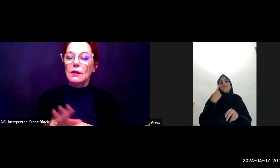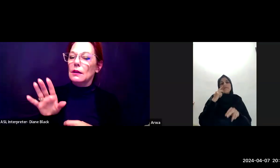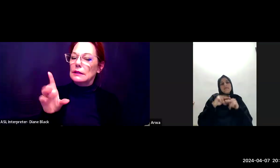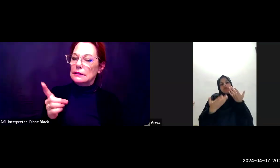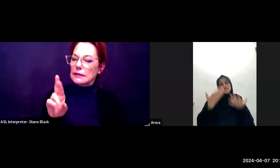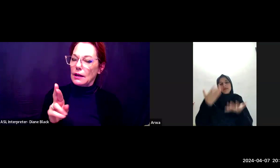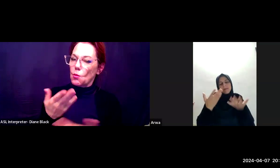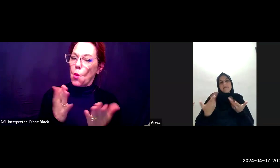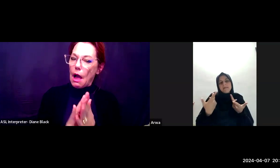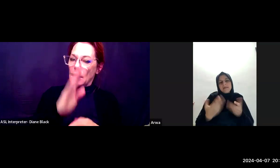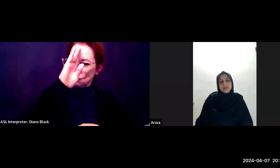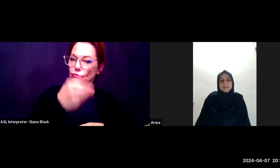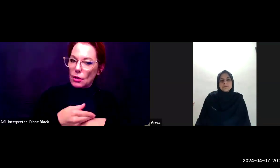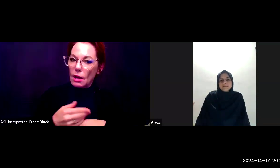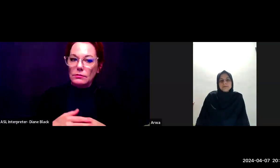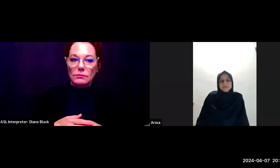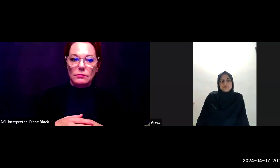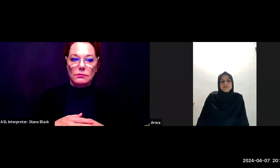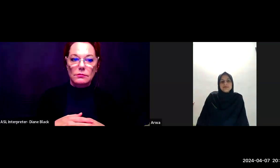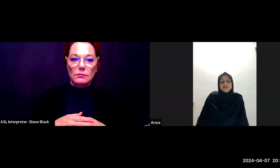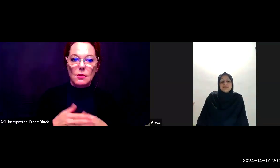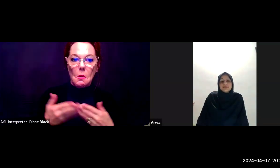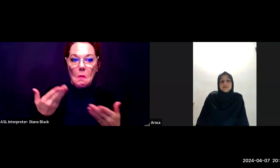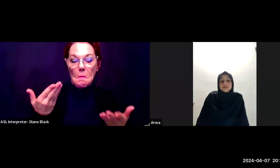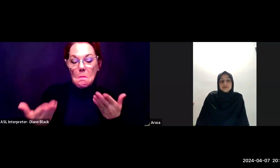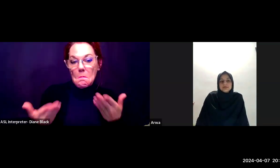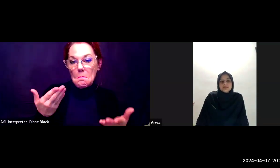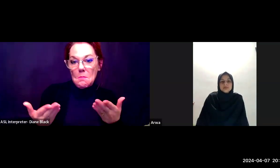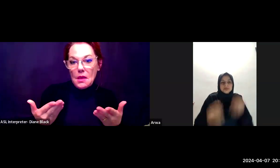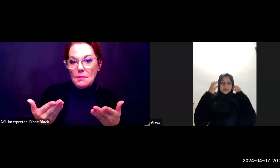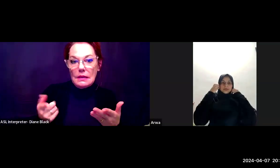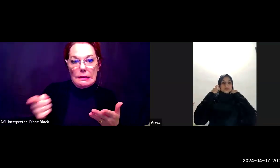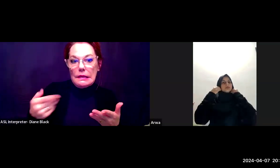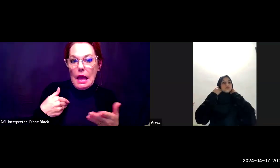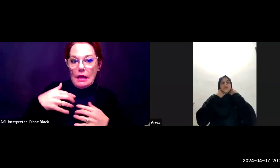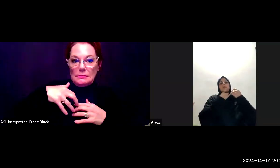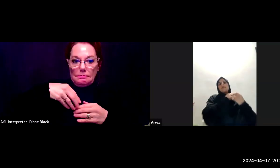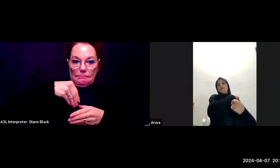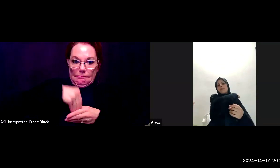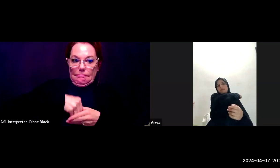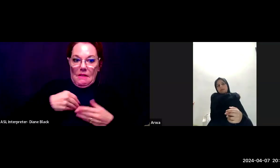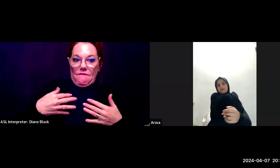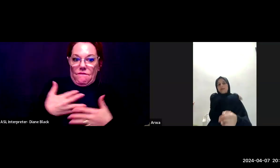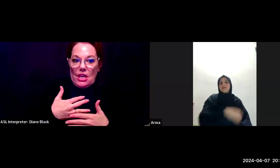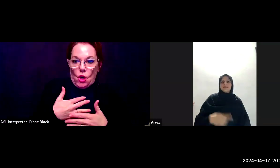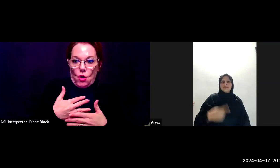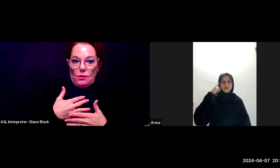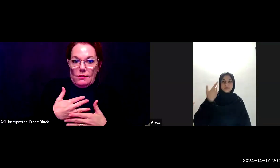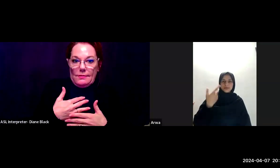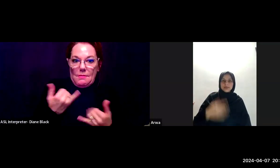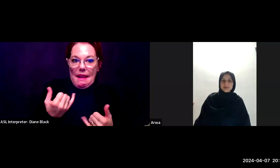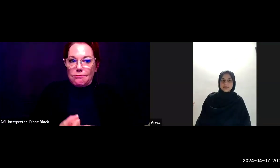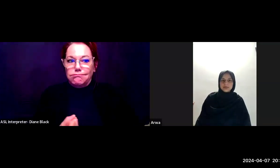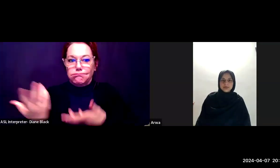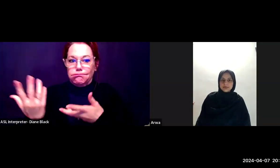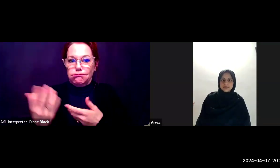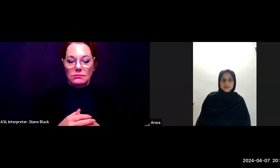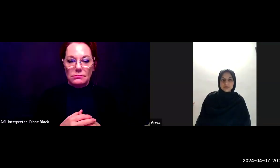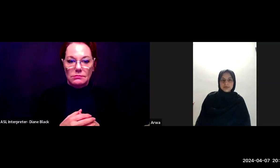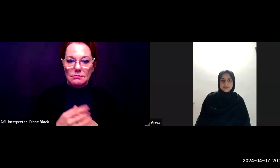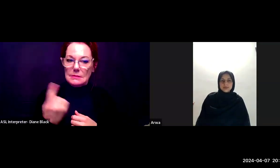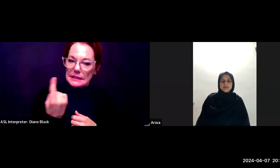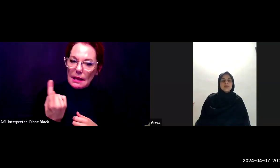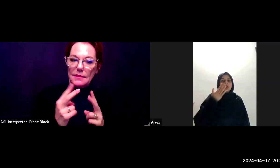have know gotten over of and therefore um it could be certainly something very important. because when